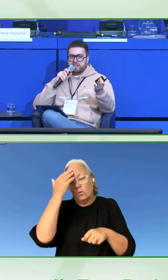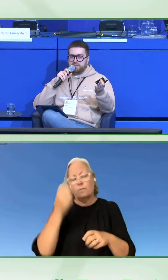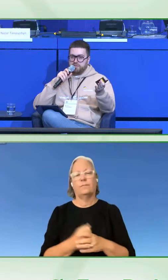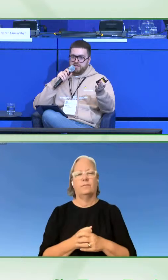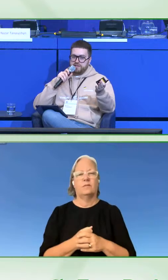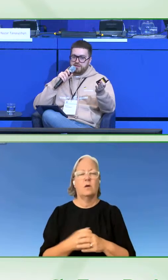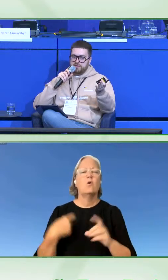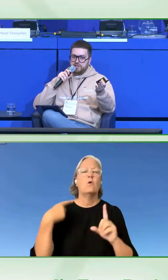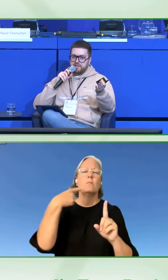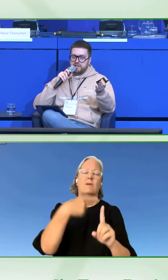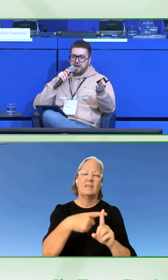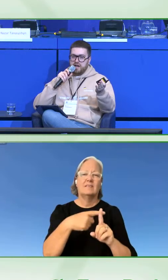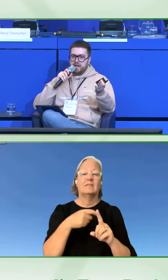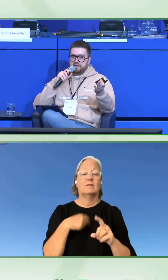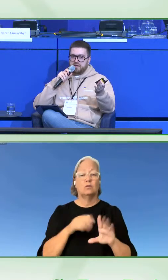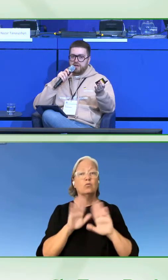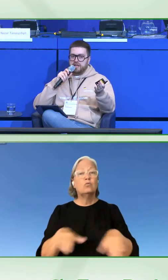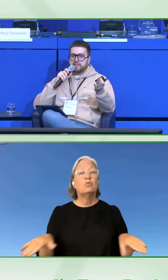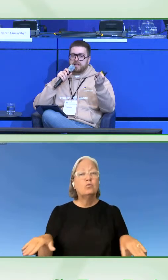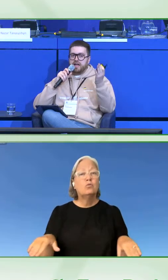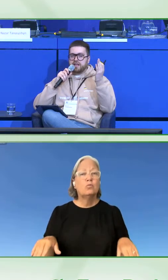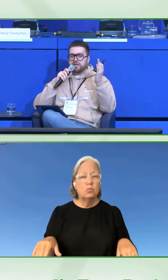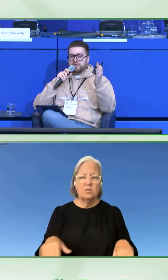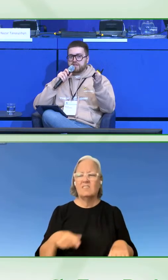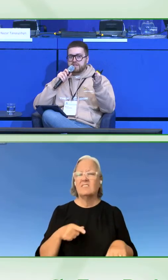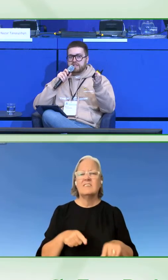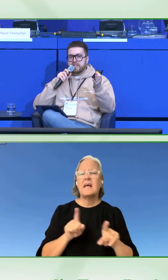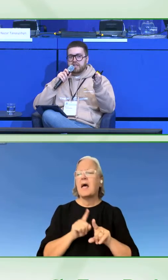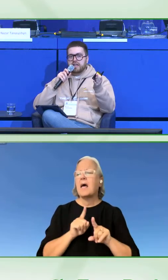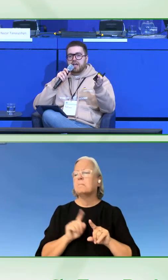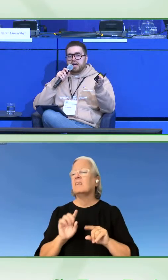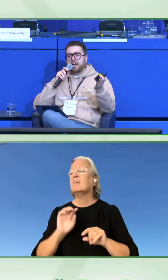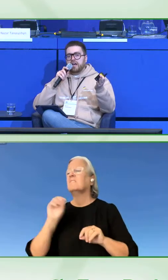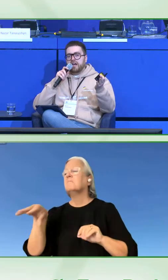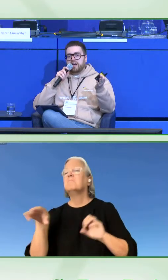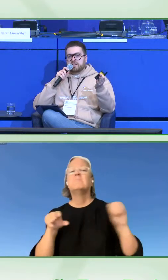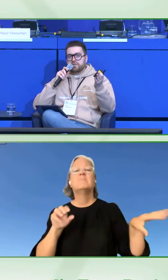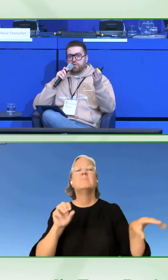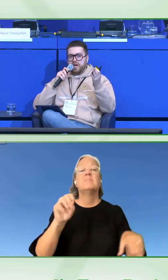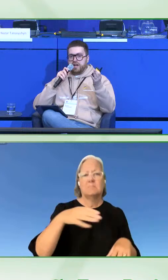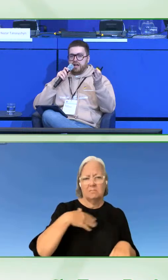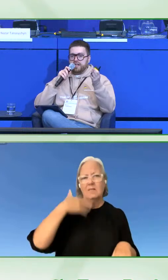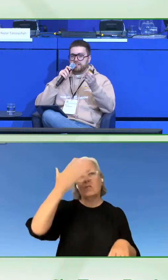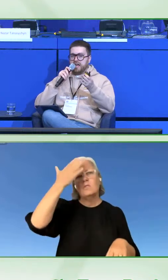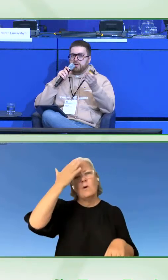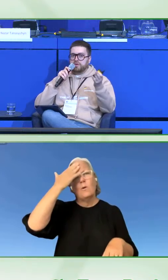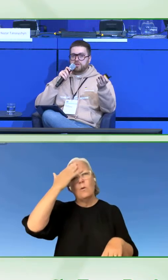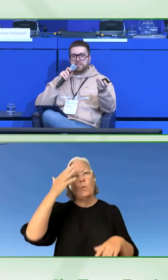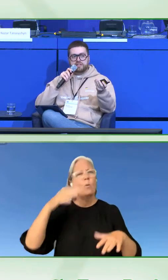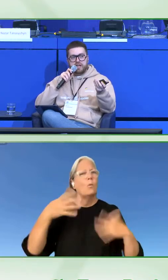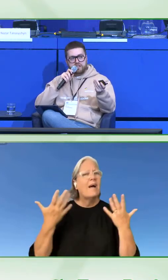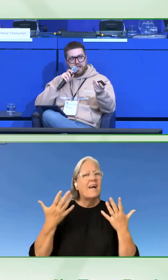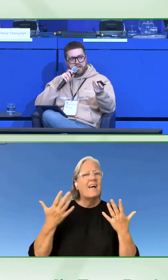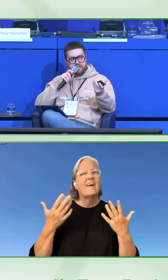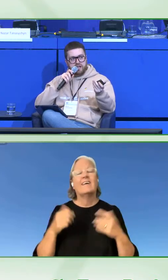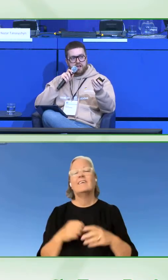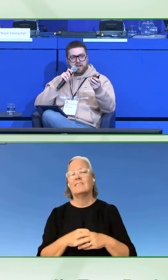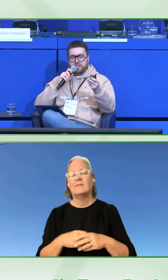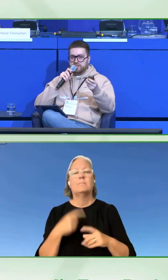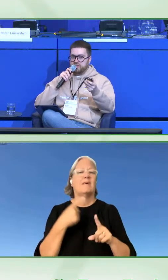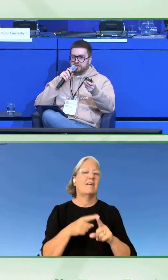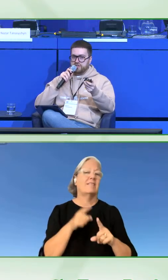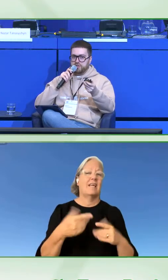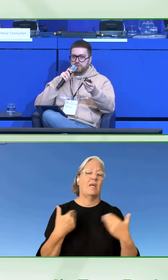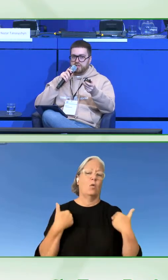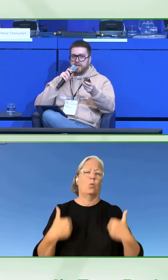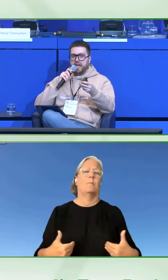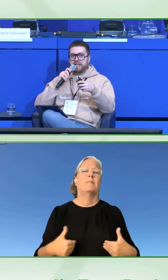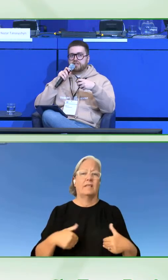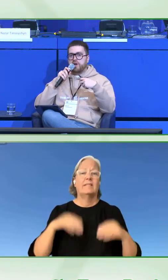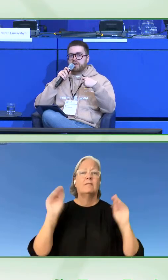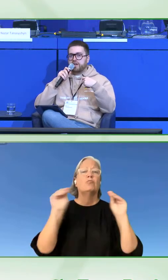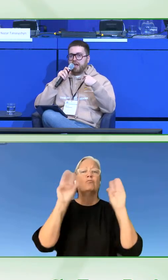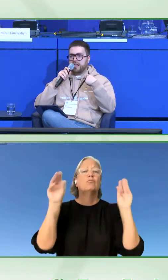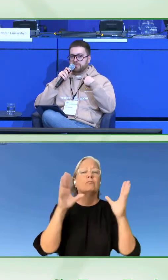If not digital instruments, we would never be able to get to them, because they were